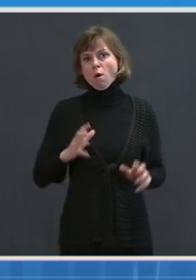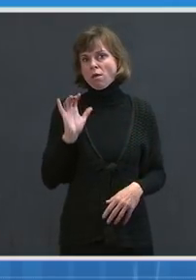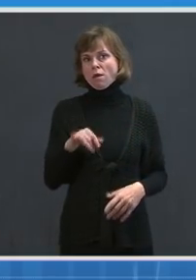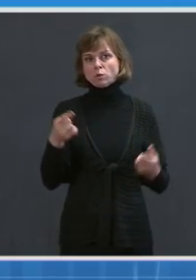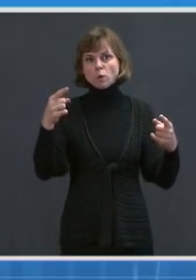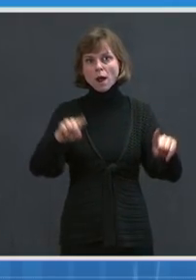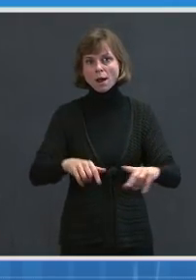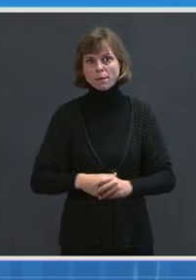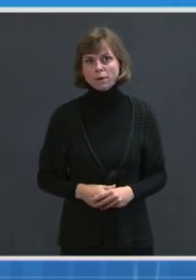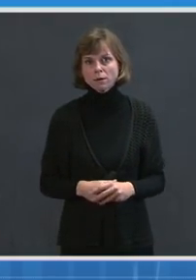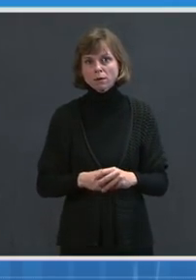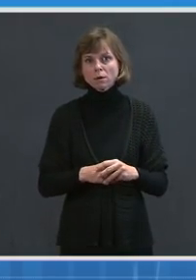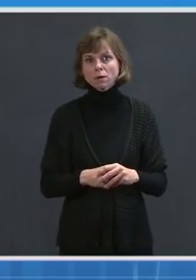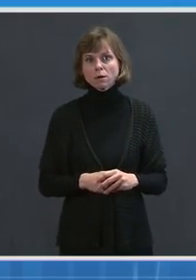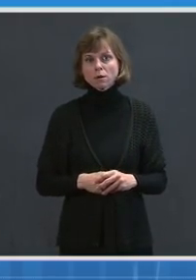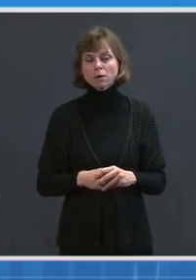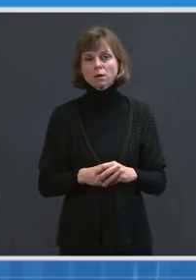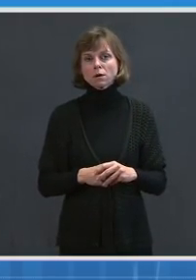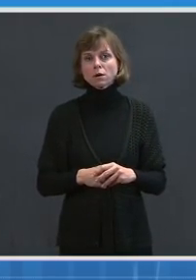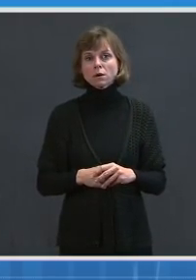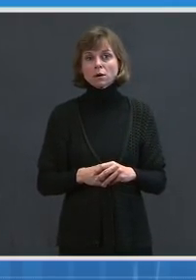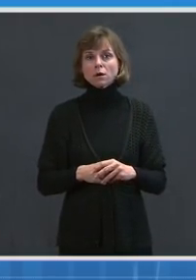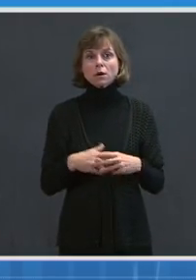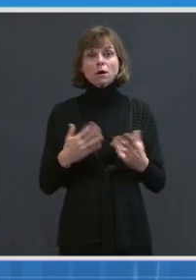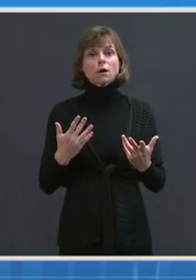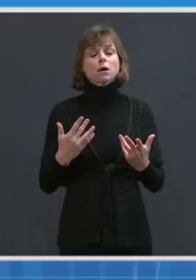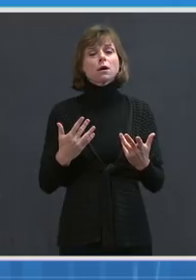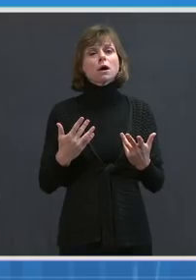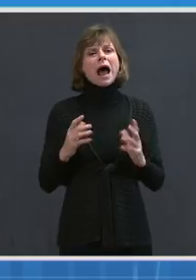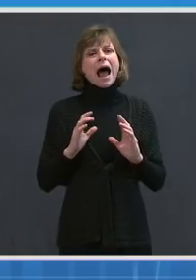Next slide. How does that relate to variants?